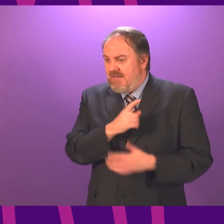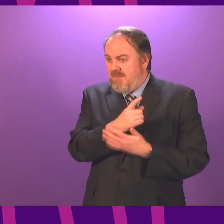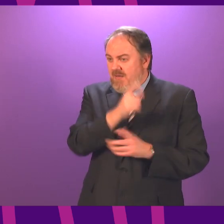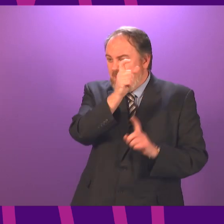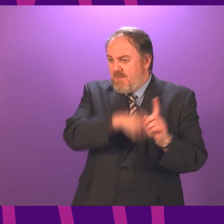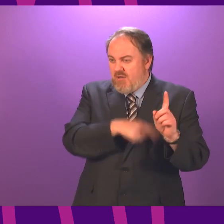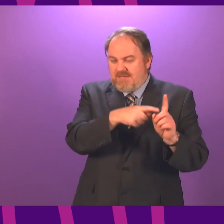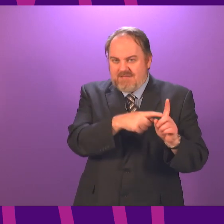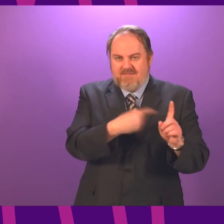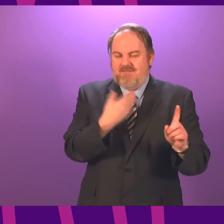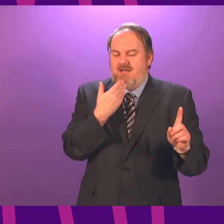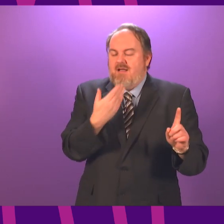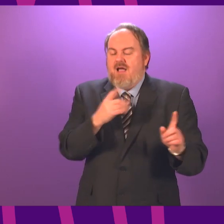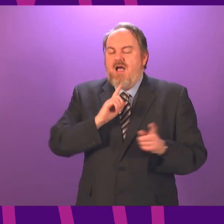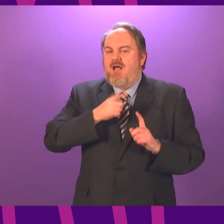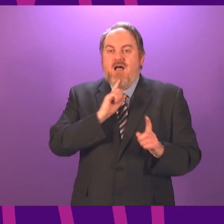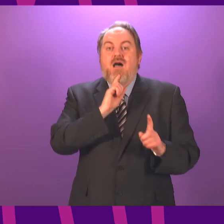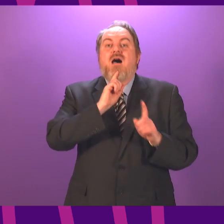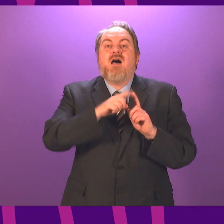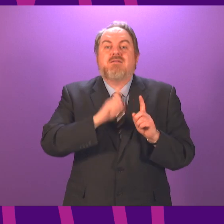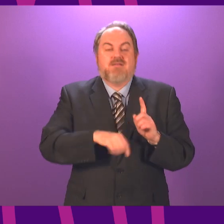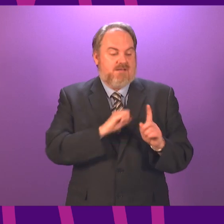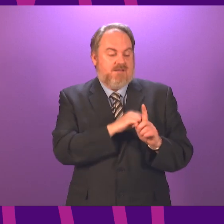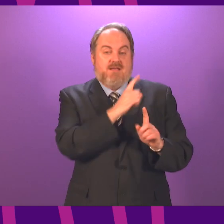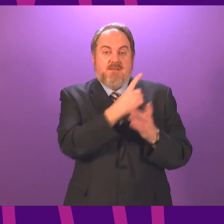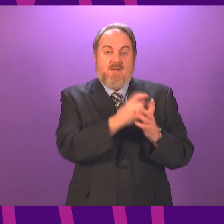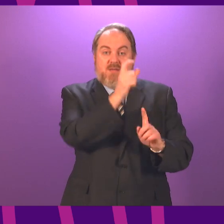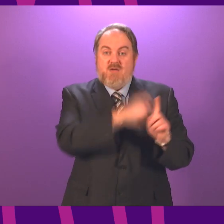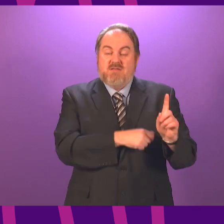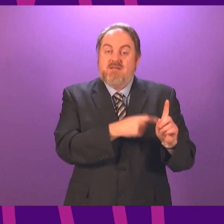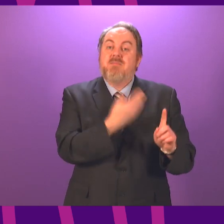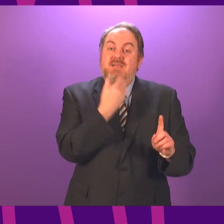in a particular set of circumstances, she can send us that information and we can give